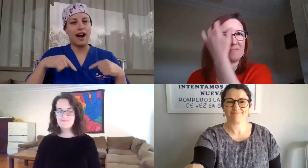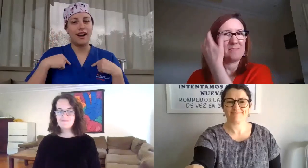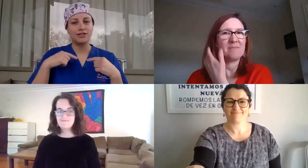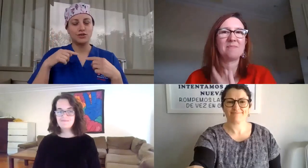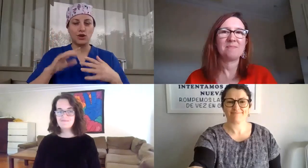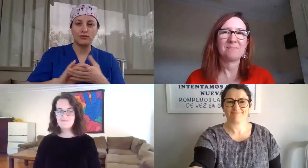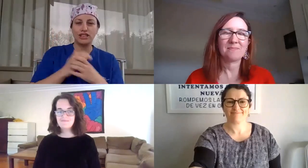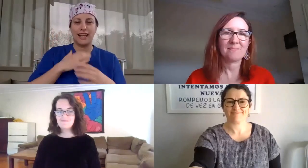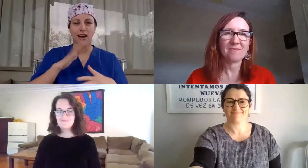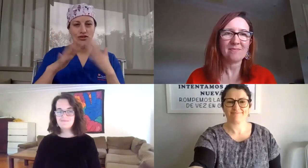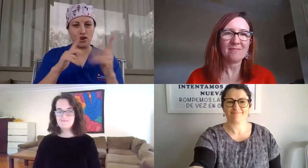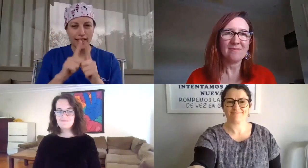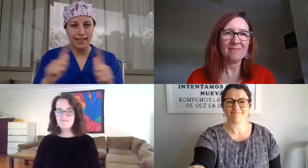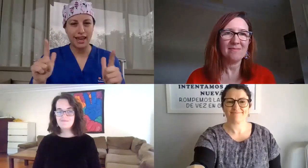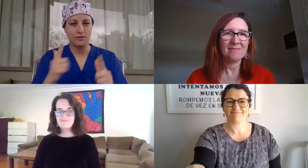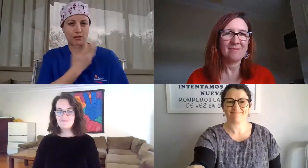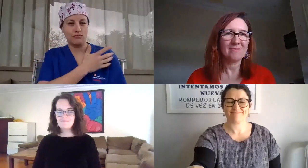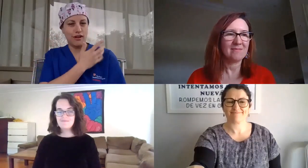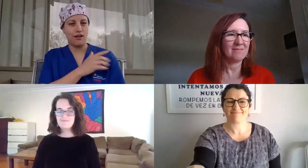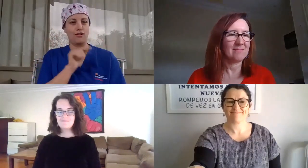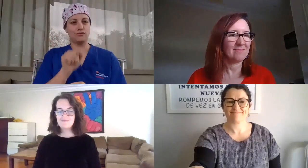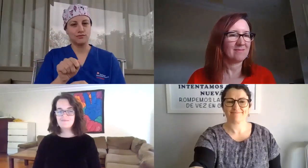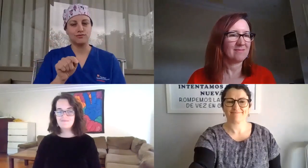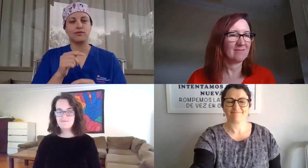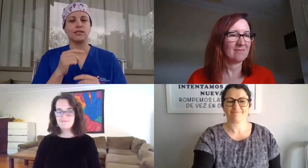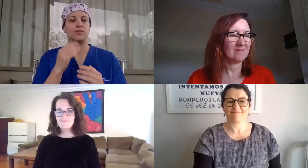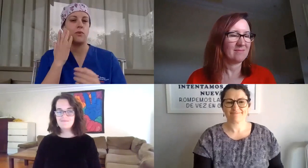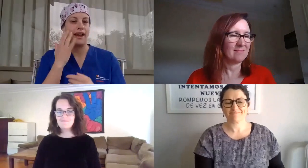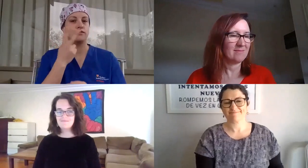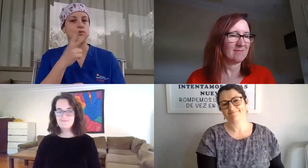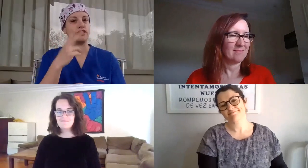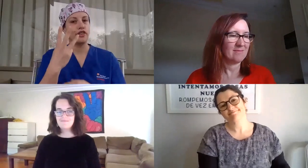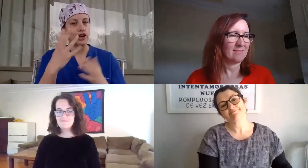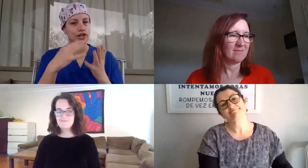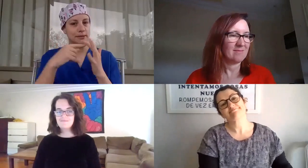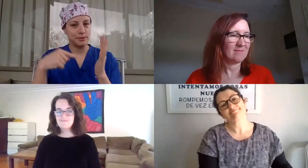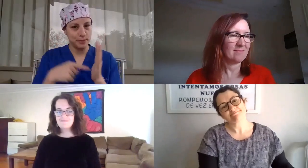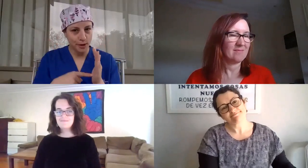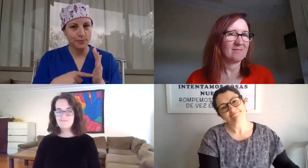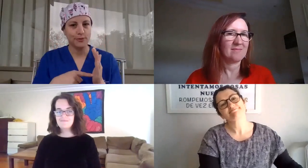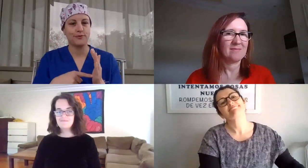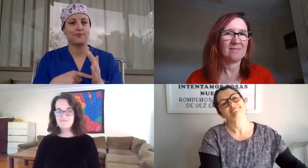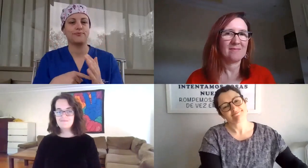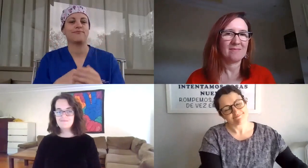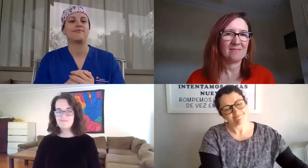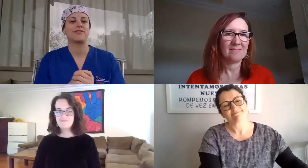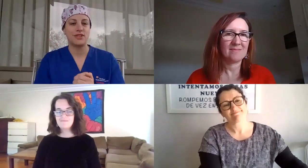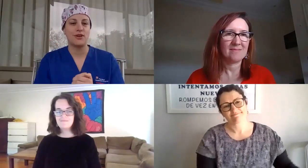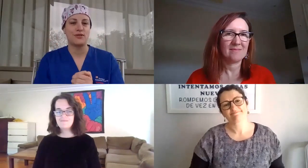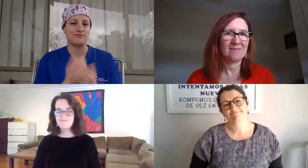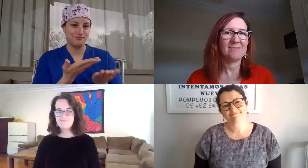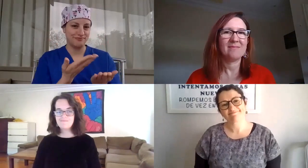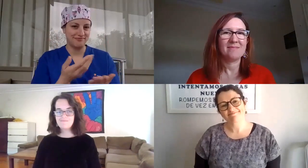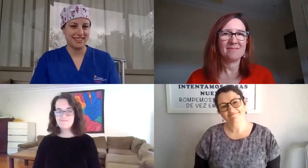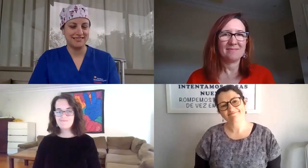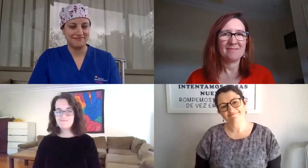um appreciating uh sign language and feeling proud about our national sign language on the twenty-third of